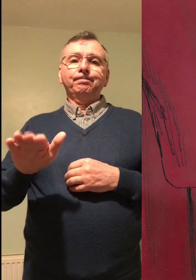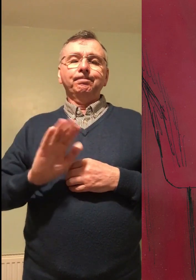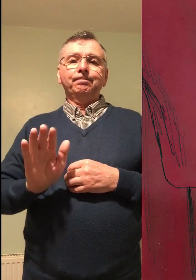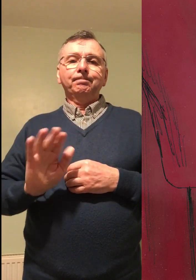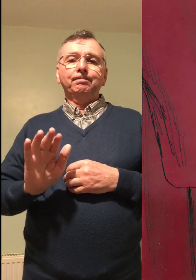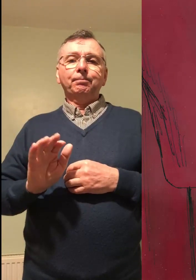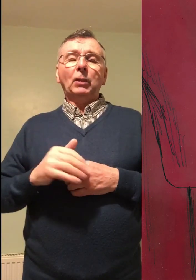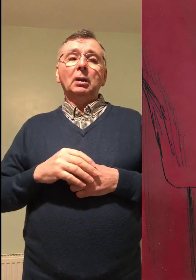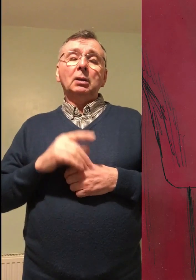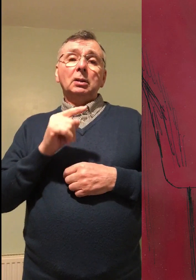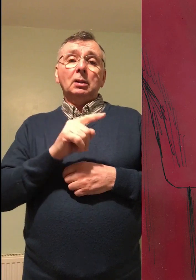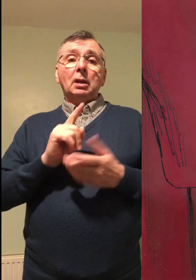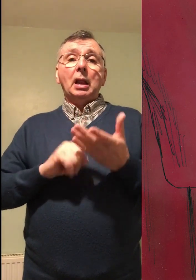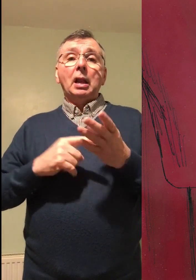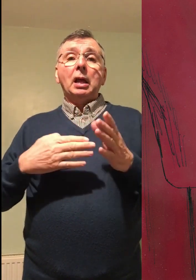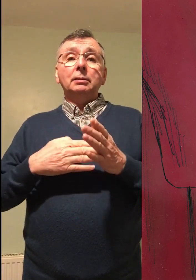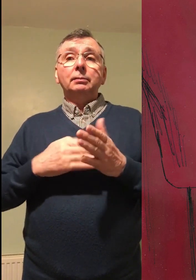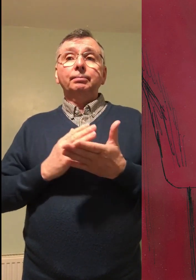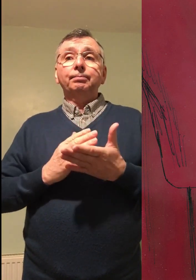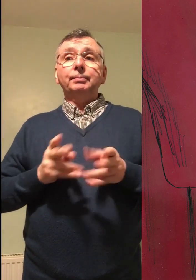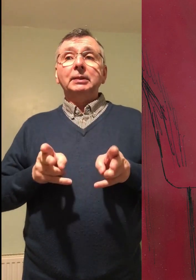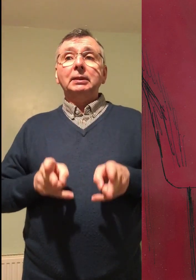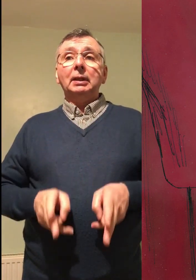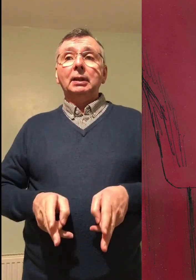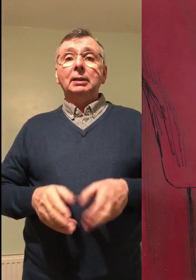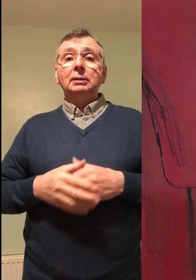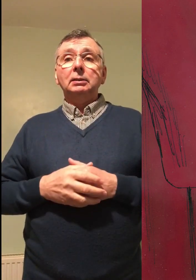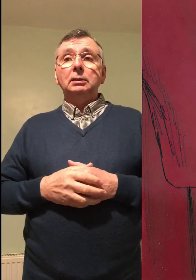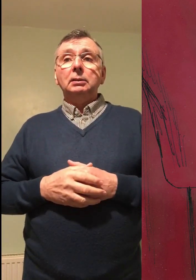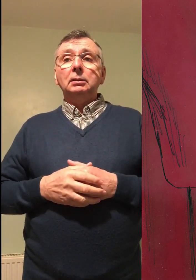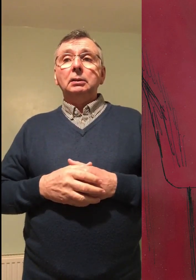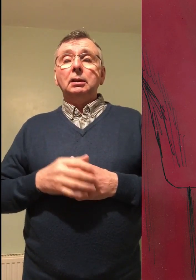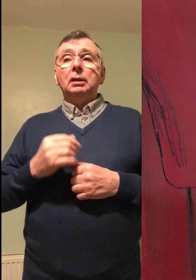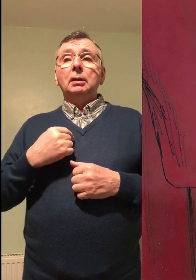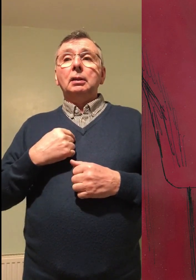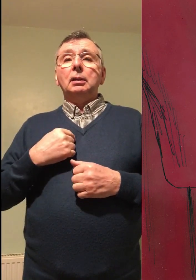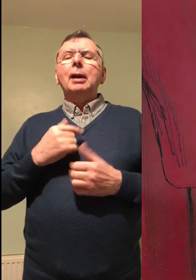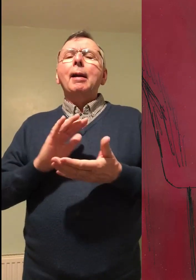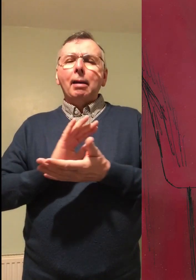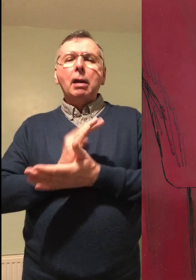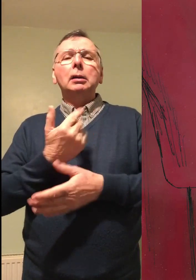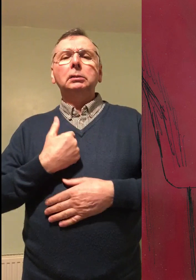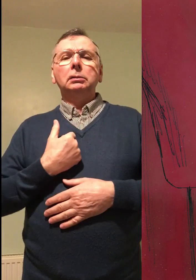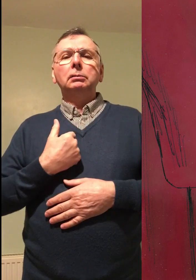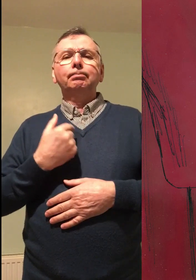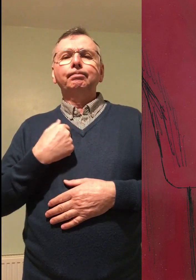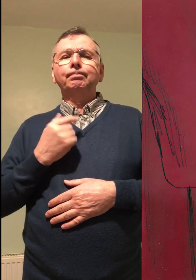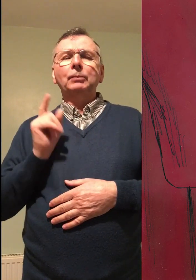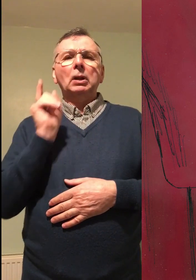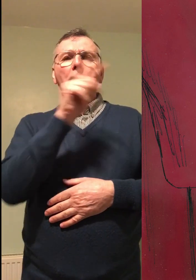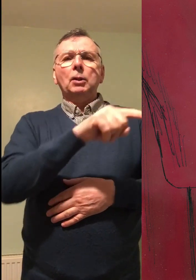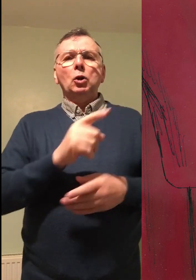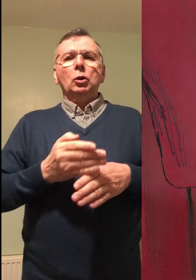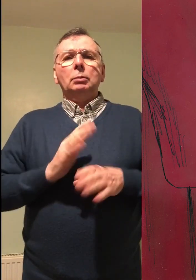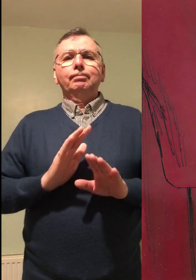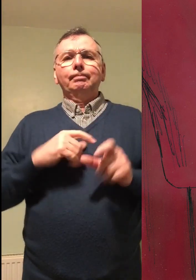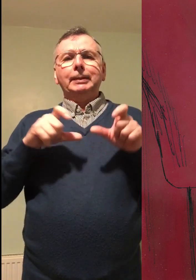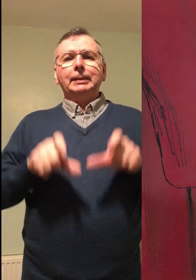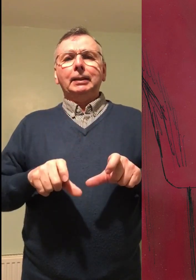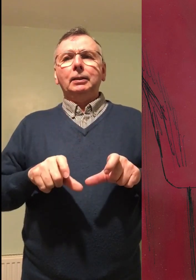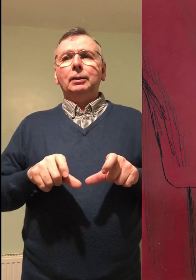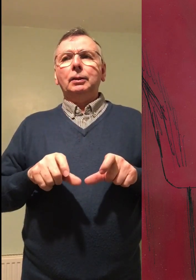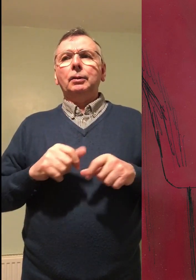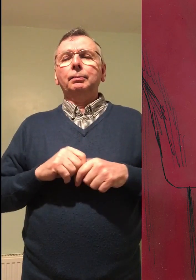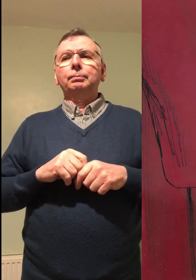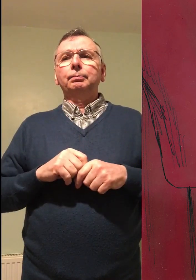dead, and for your sake I am glad I was not there, so that you may believe. But let us